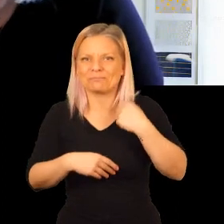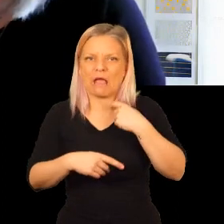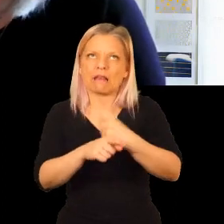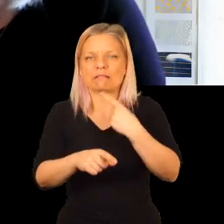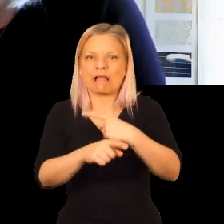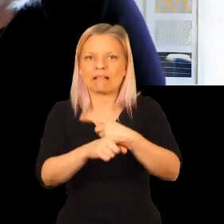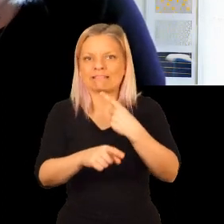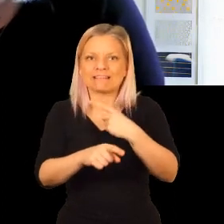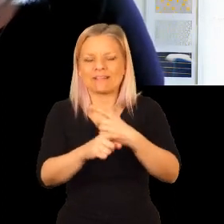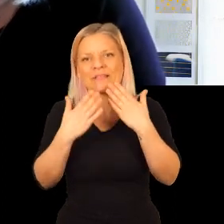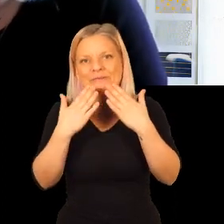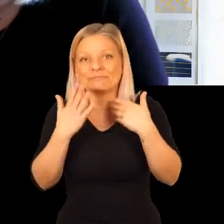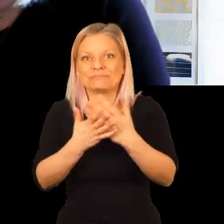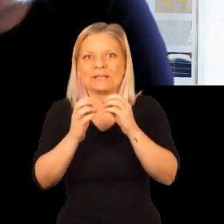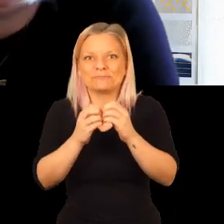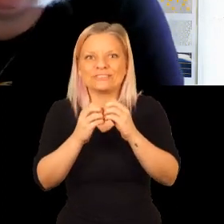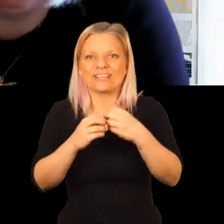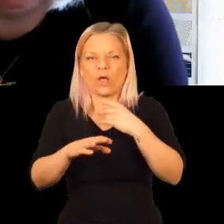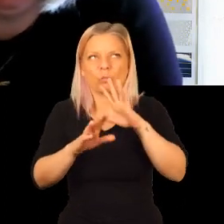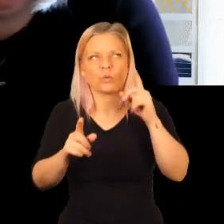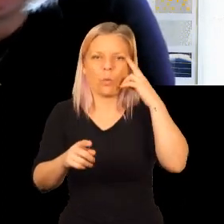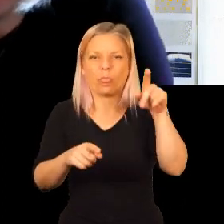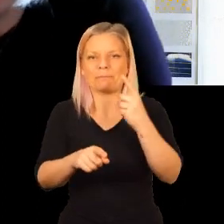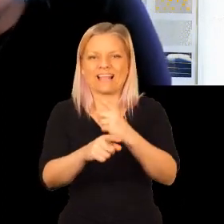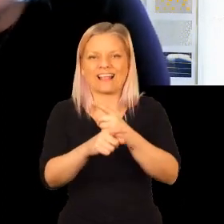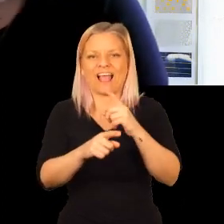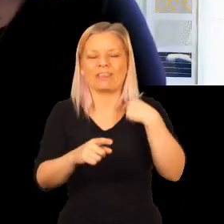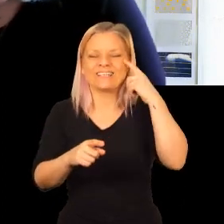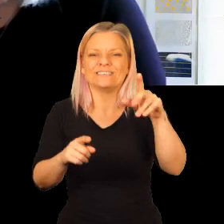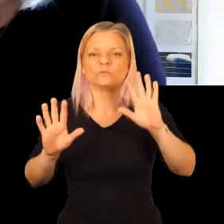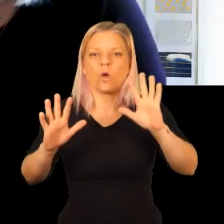thank you for listening to my rants people i much appreciate it i wouldn't have called them